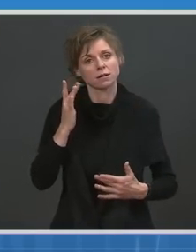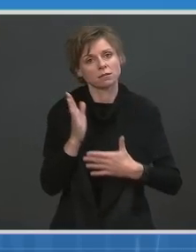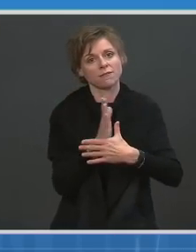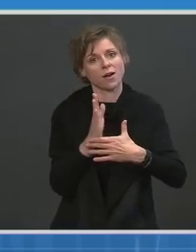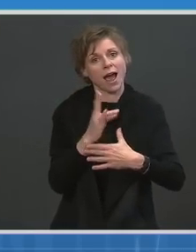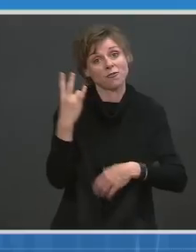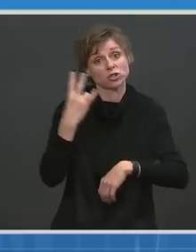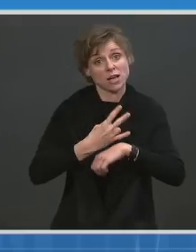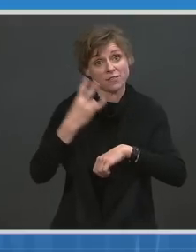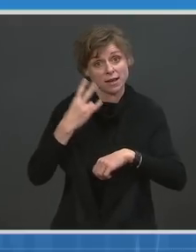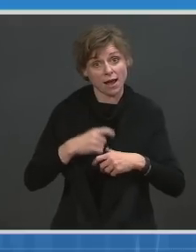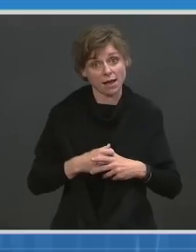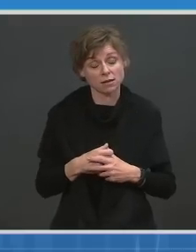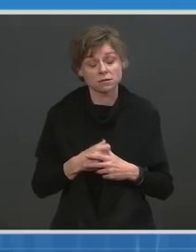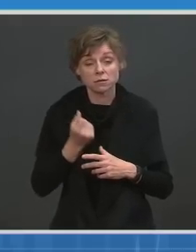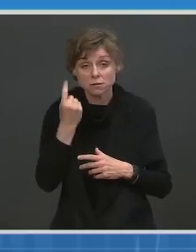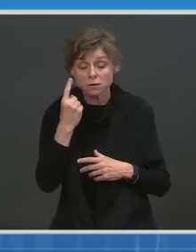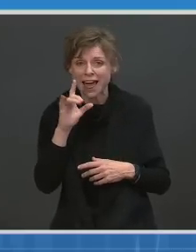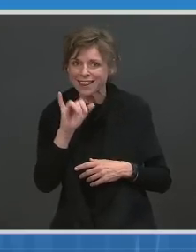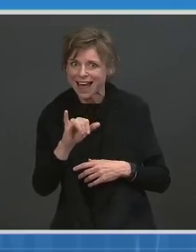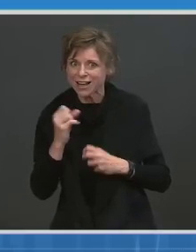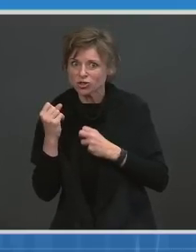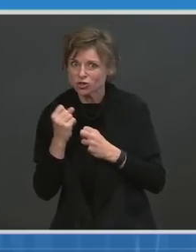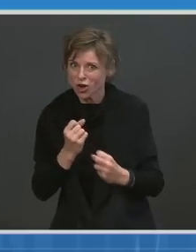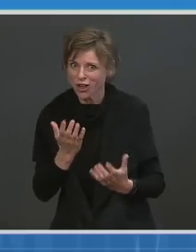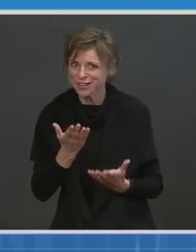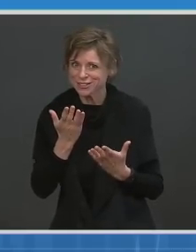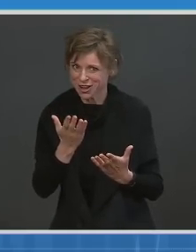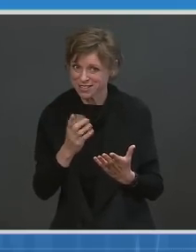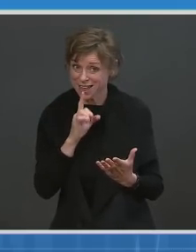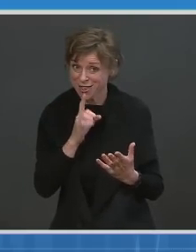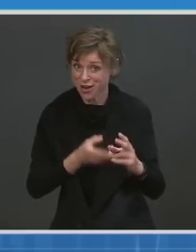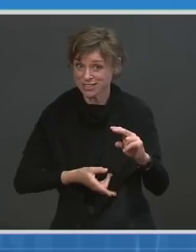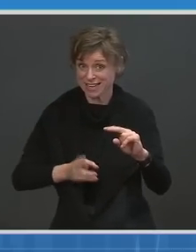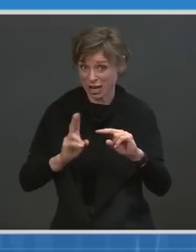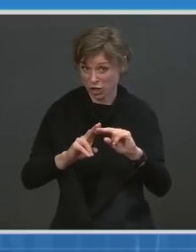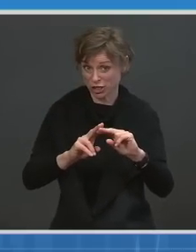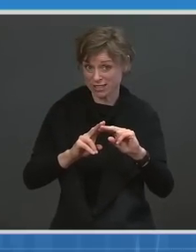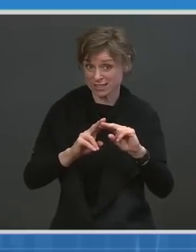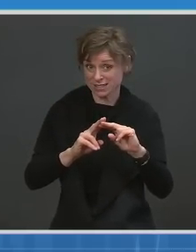This strongly suggests that there's an increase in transmissibility